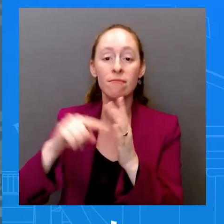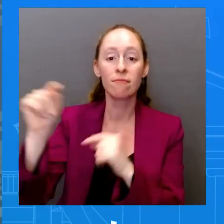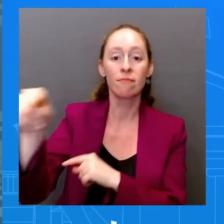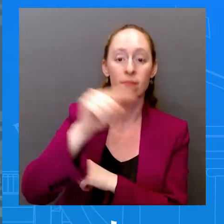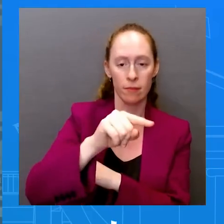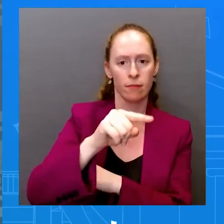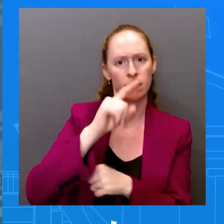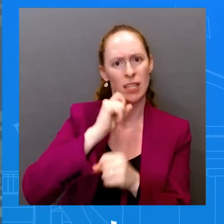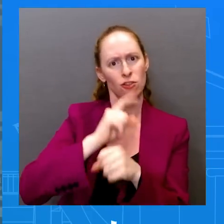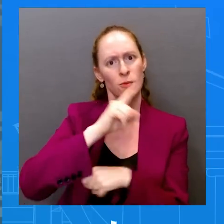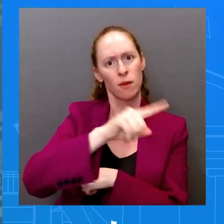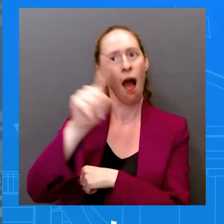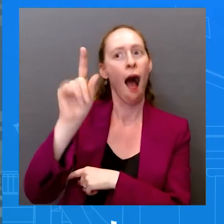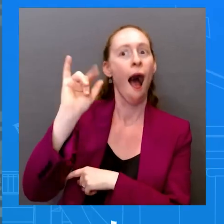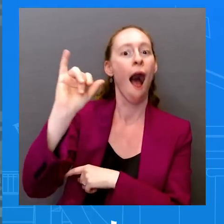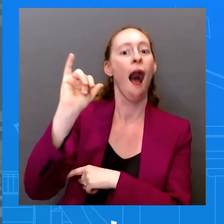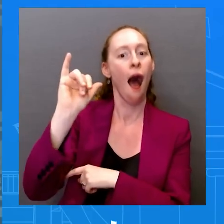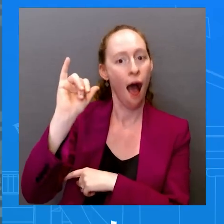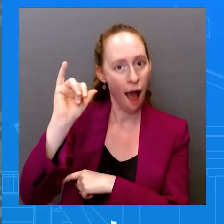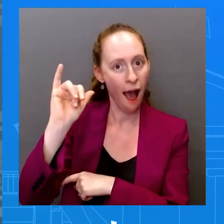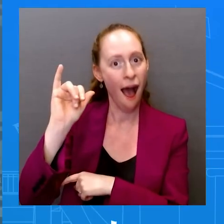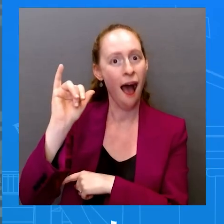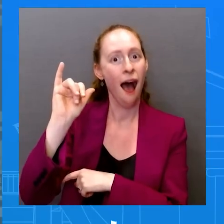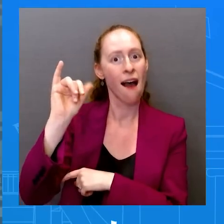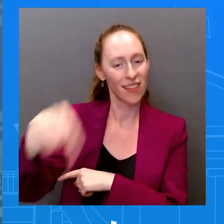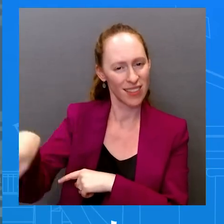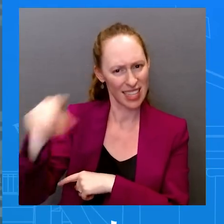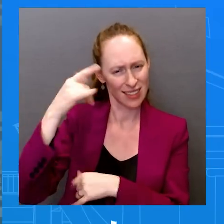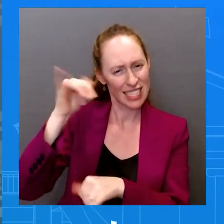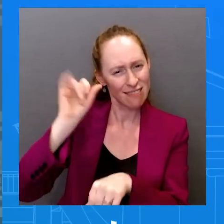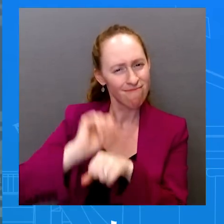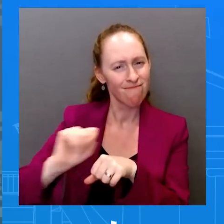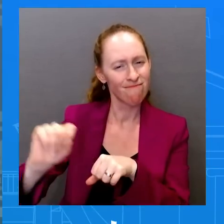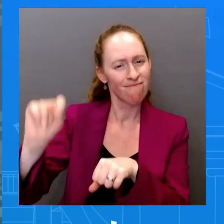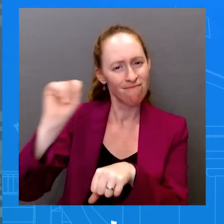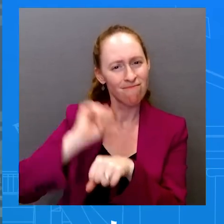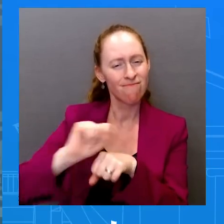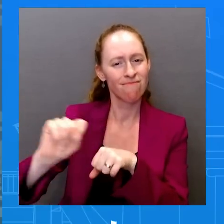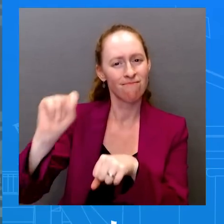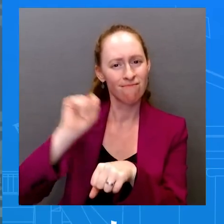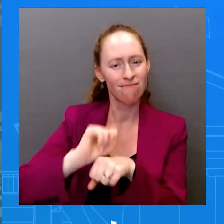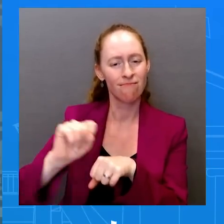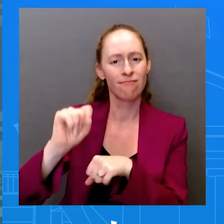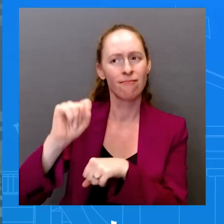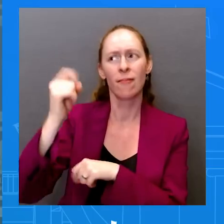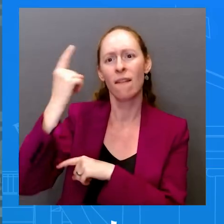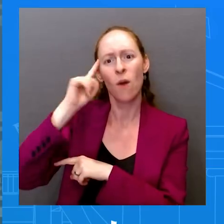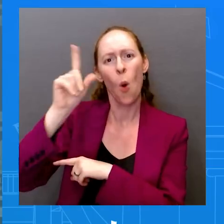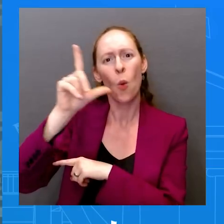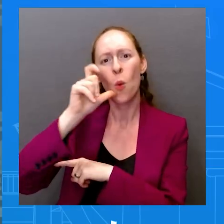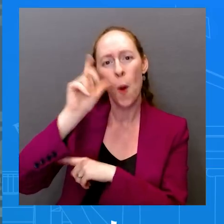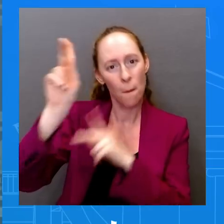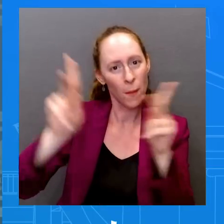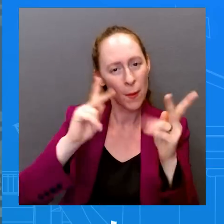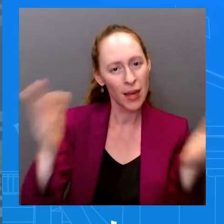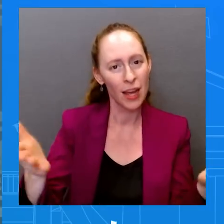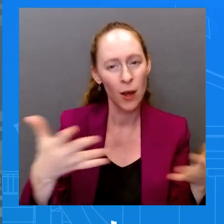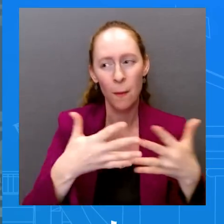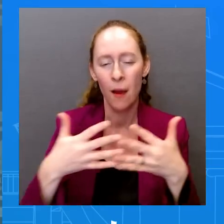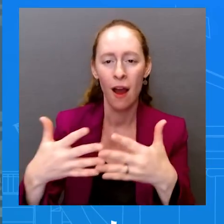have done in Congress on behalf of the American people. And so we're going to do that these next several weeks. The President is going to go to Ohio.